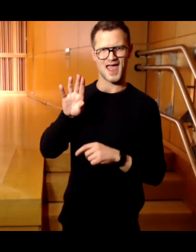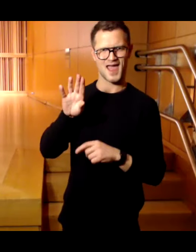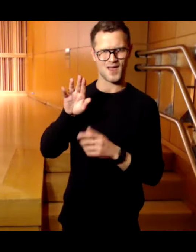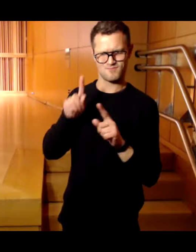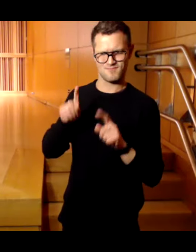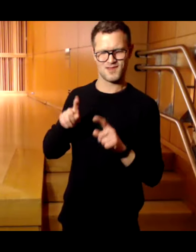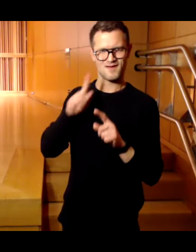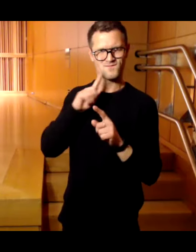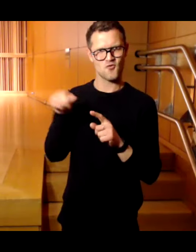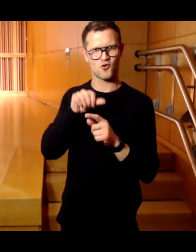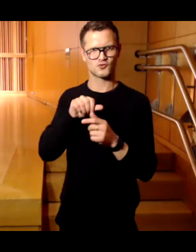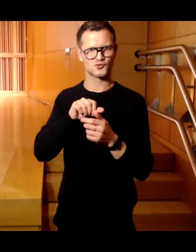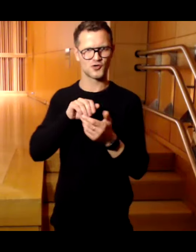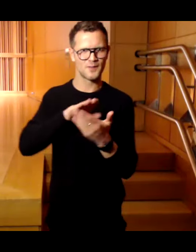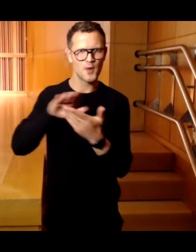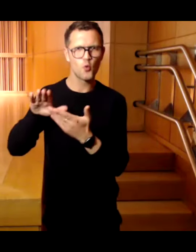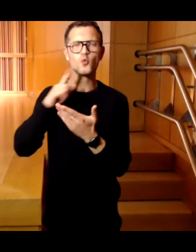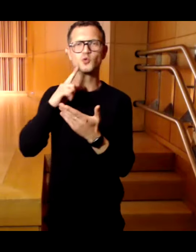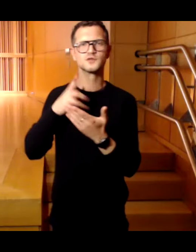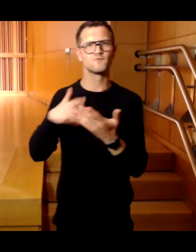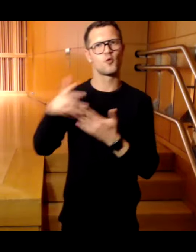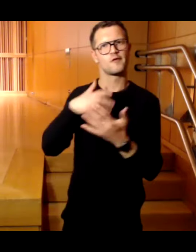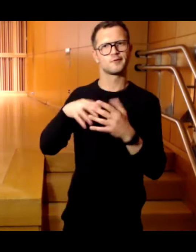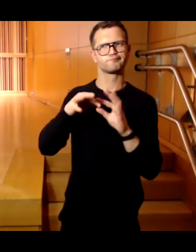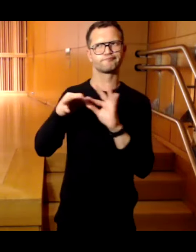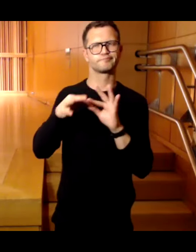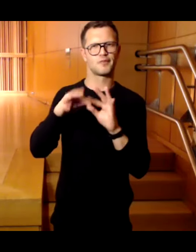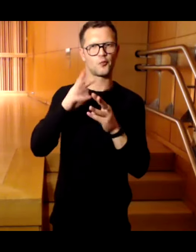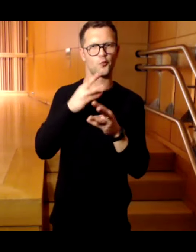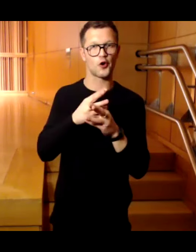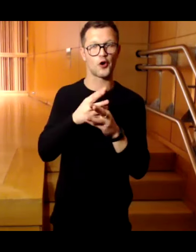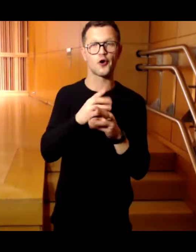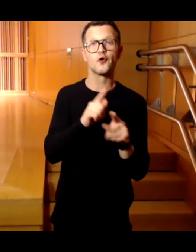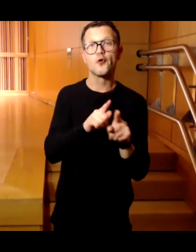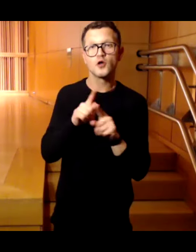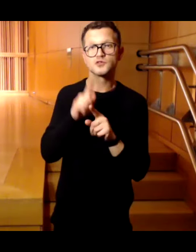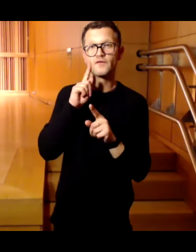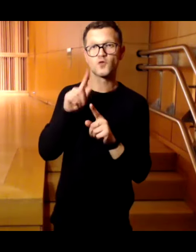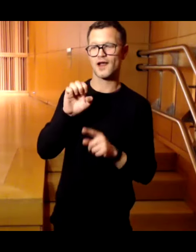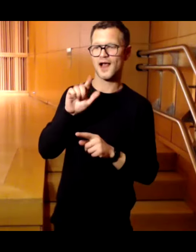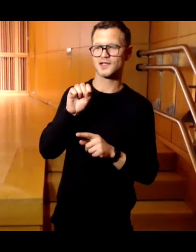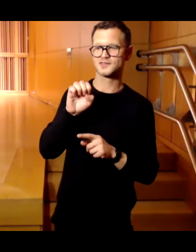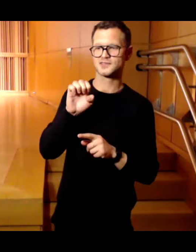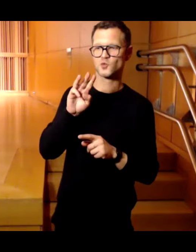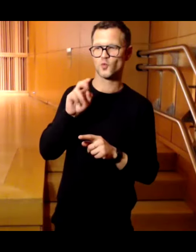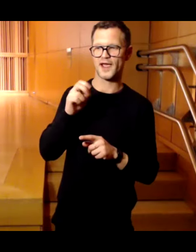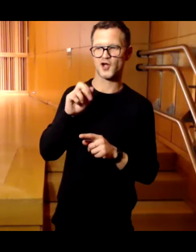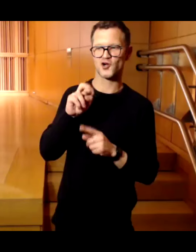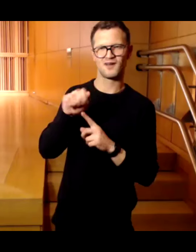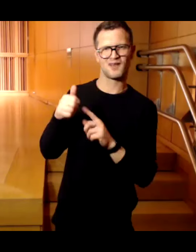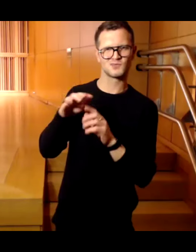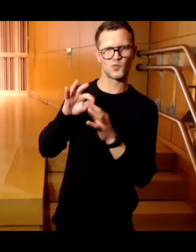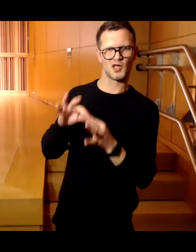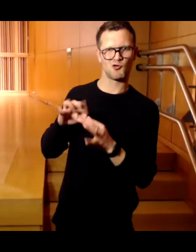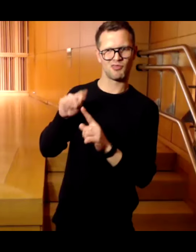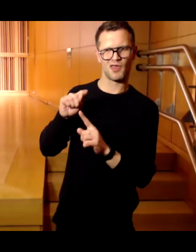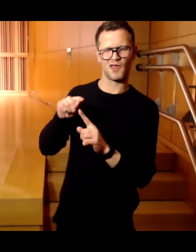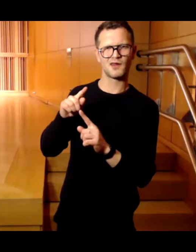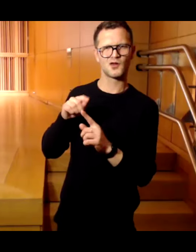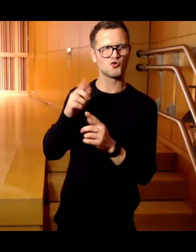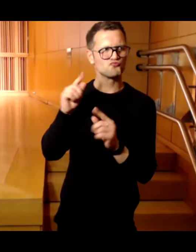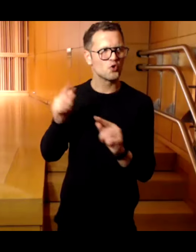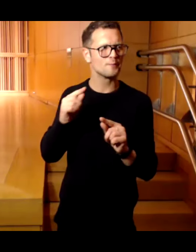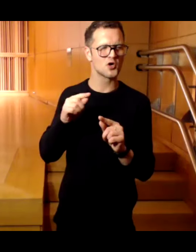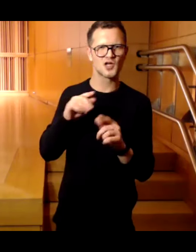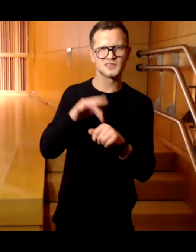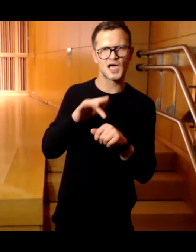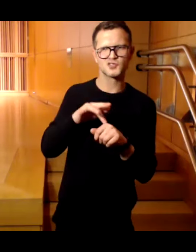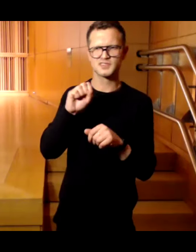relation and world-making. She ultimately theorizes an aesthetics of elsewhere is a poetics of movement and improv that treat rumor, touch, sex, and care as techniques of freedom.